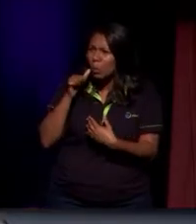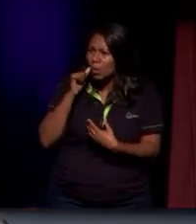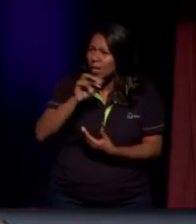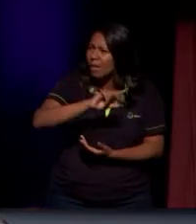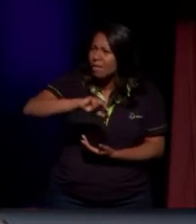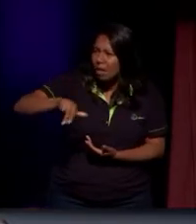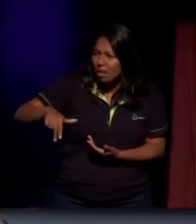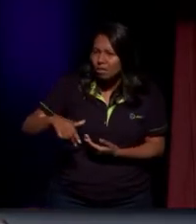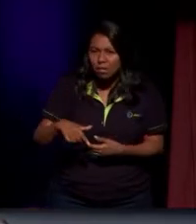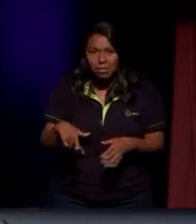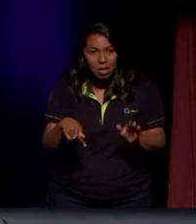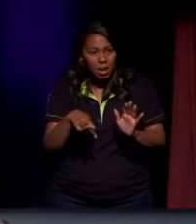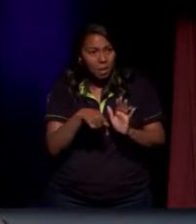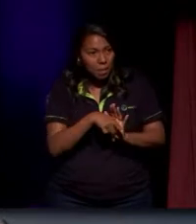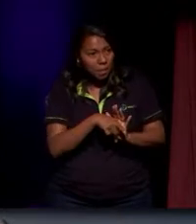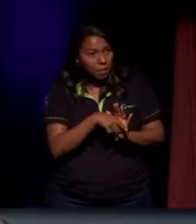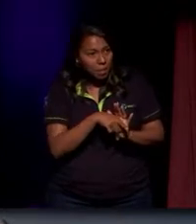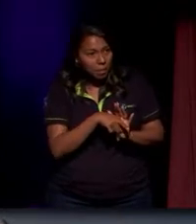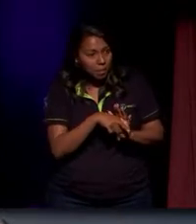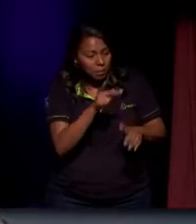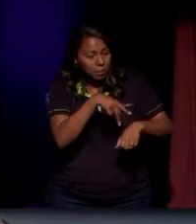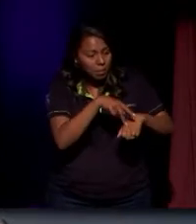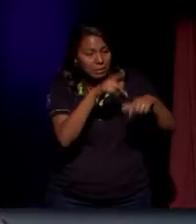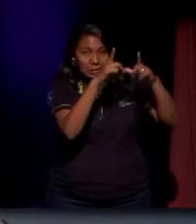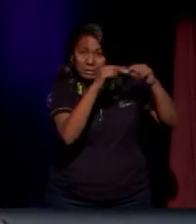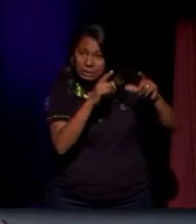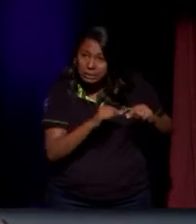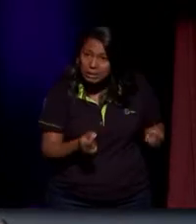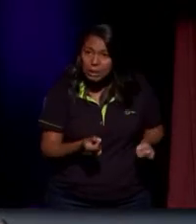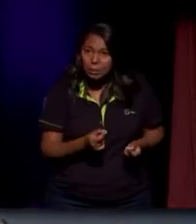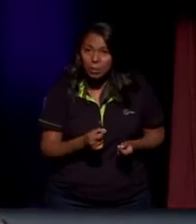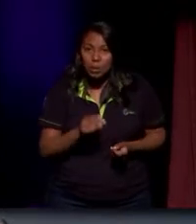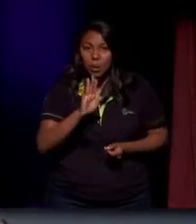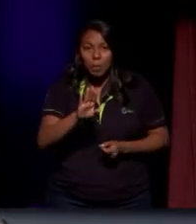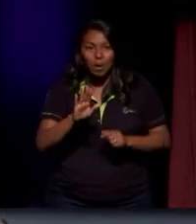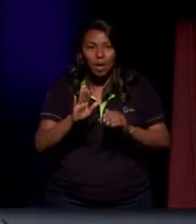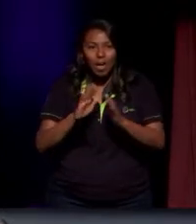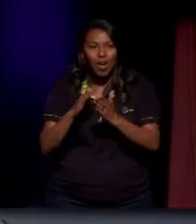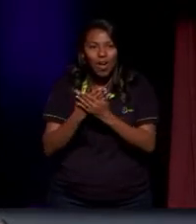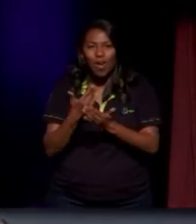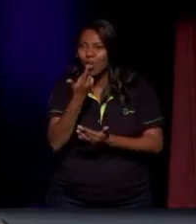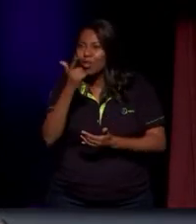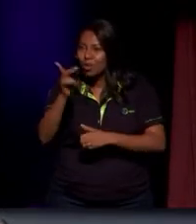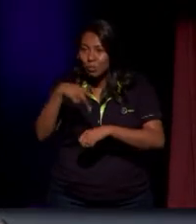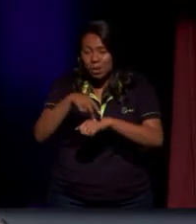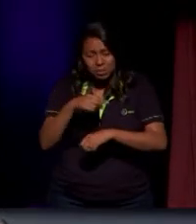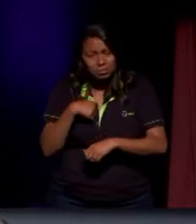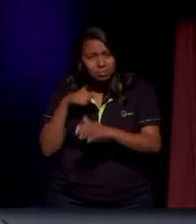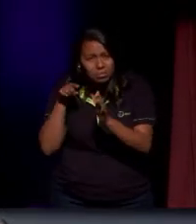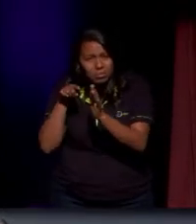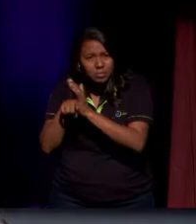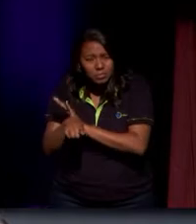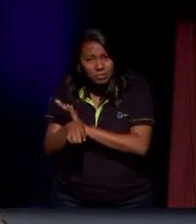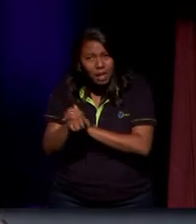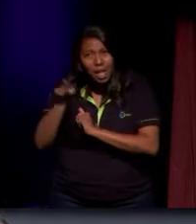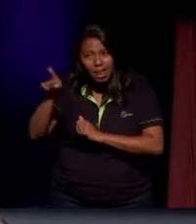studying abroad, leaving the country, I wanted to know the question of the criminalization of feminist activism.